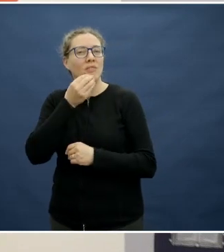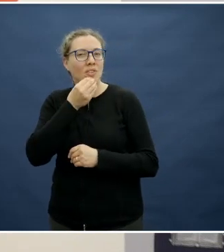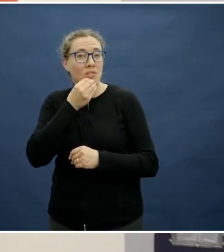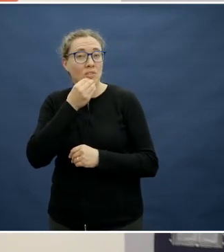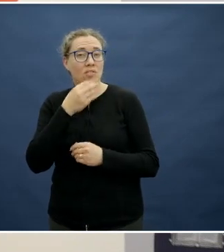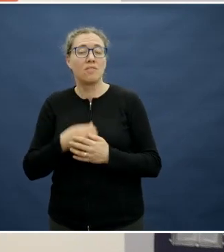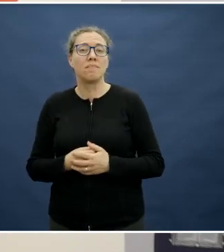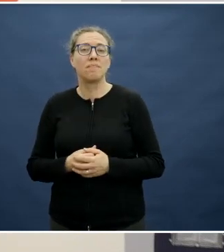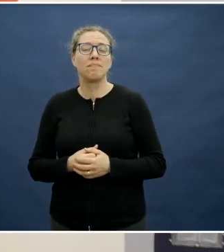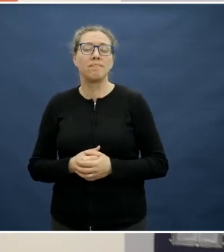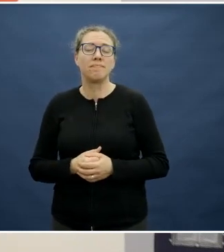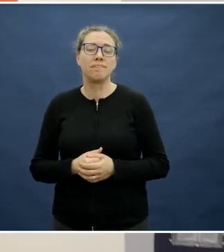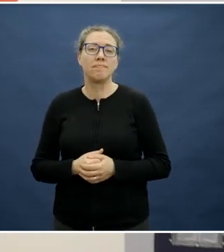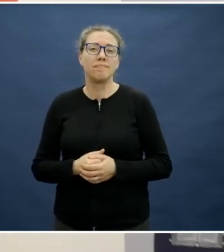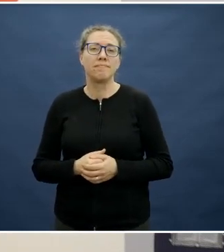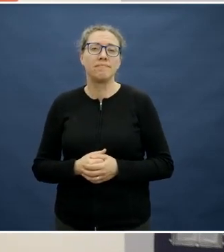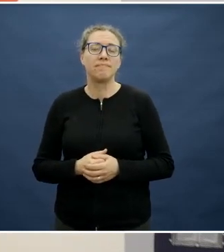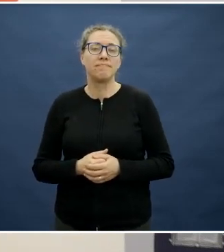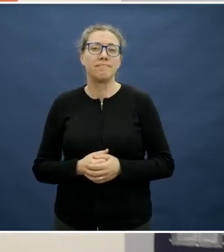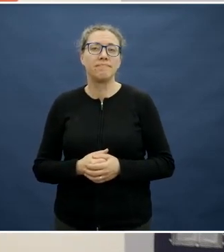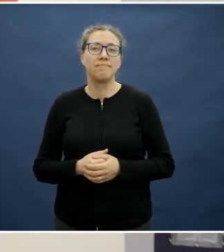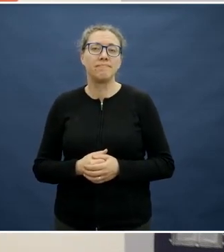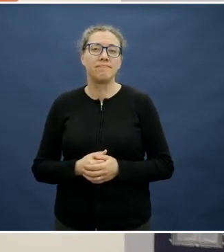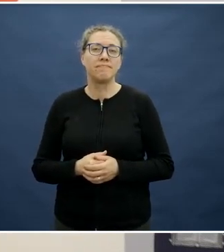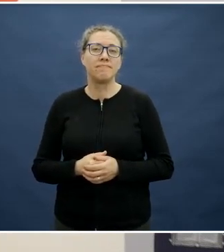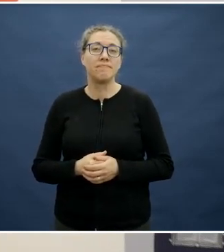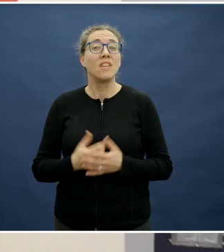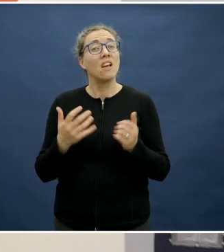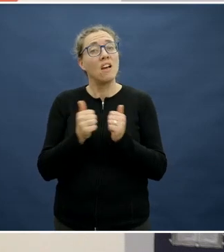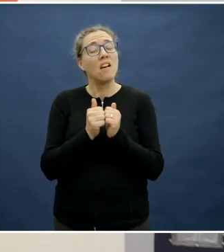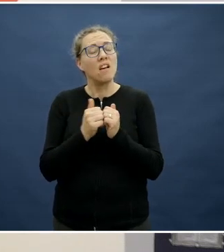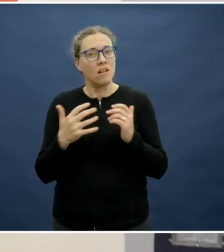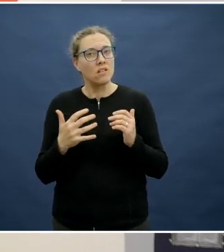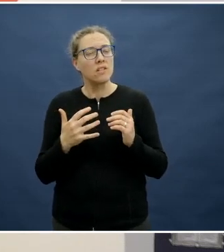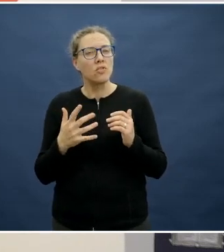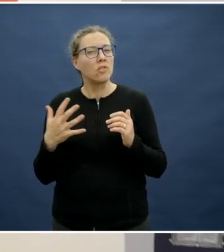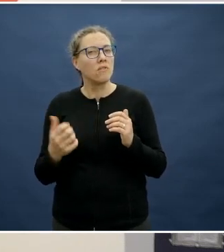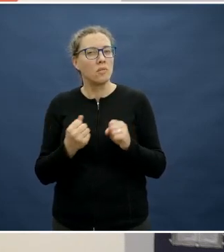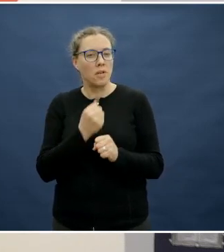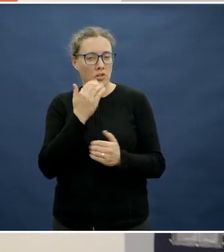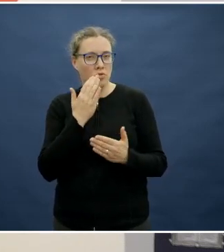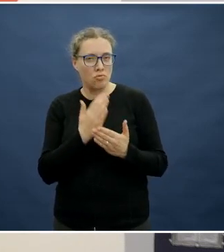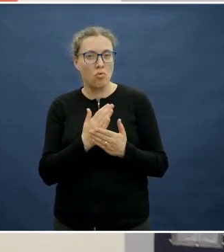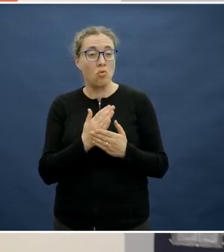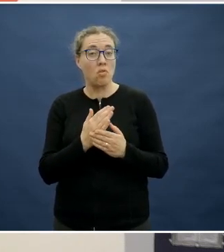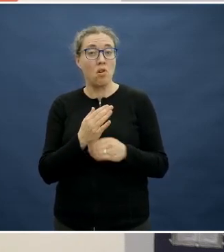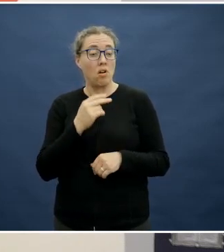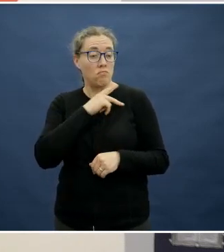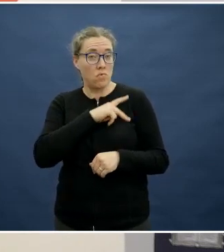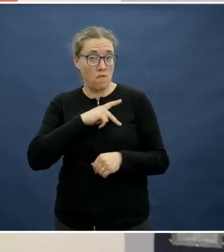I mean, I think around allergies, it's really about getting professional support and looking